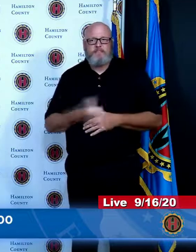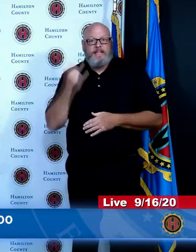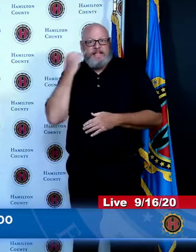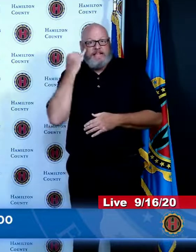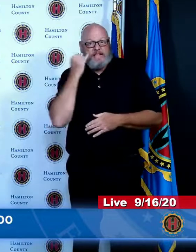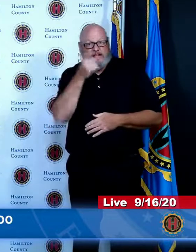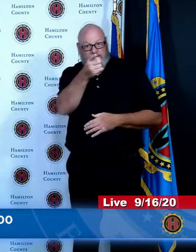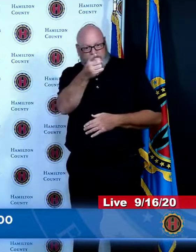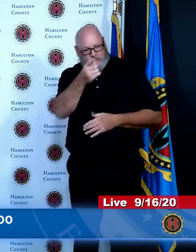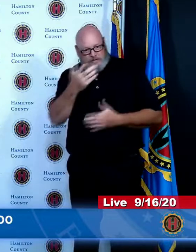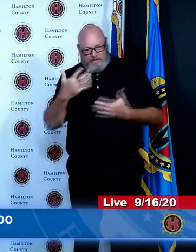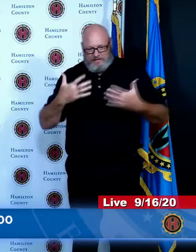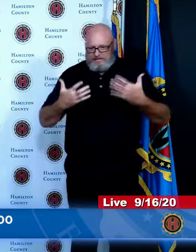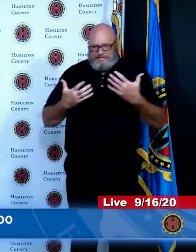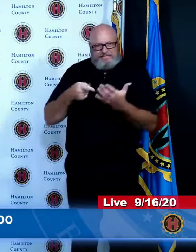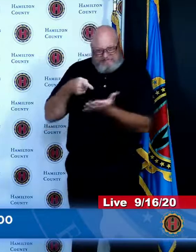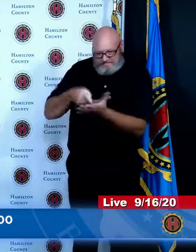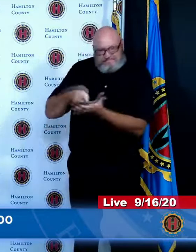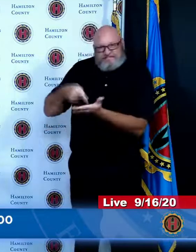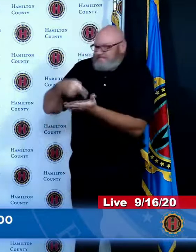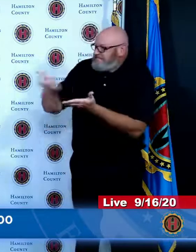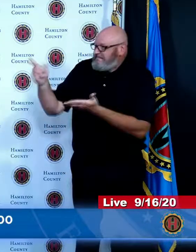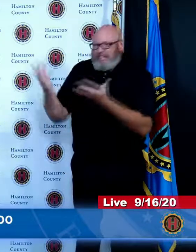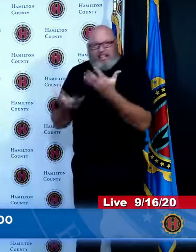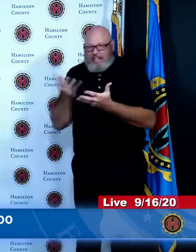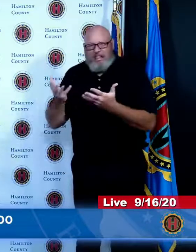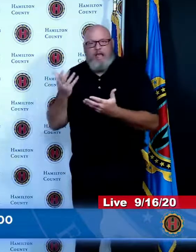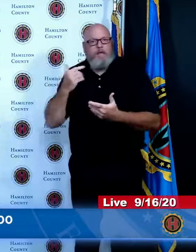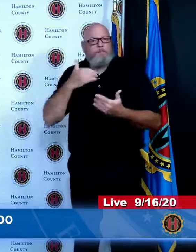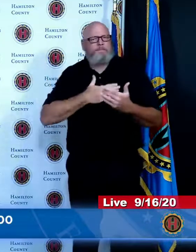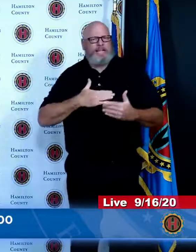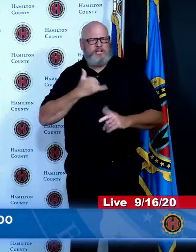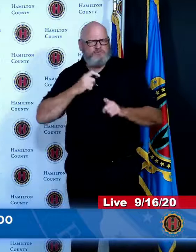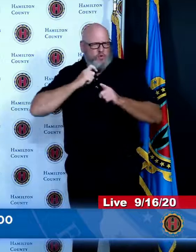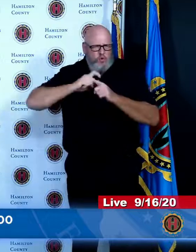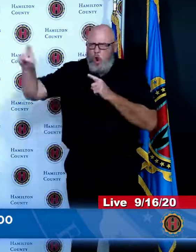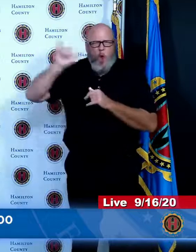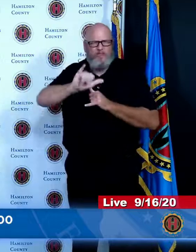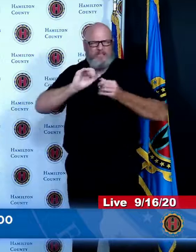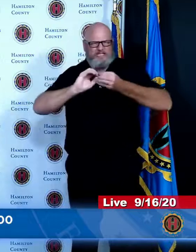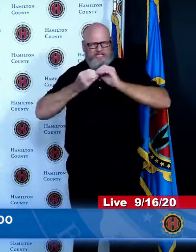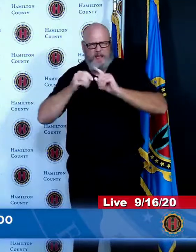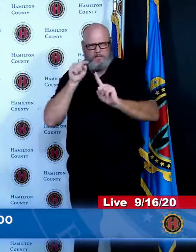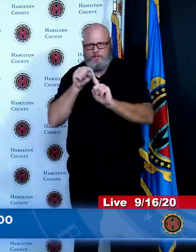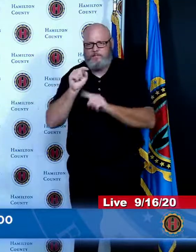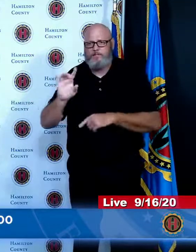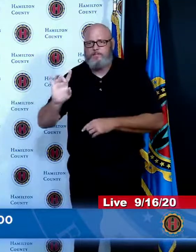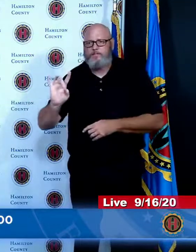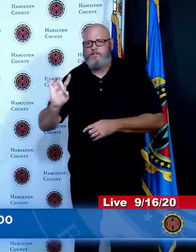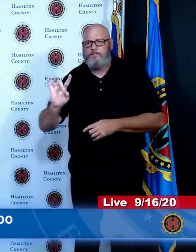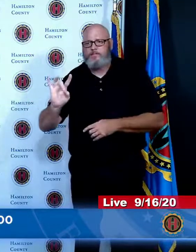800-544-6900 I'm going to say that